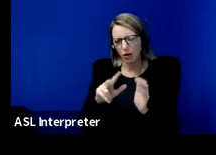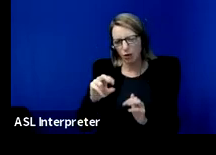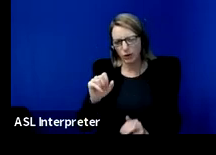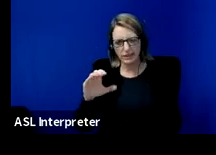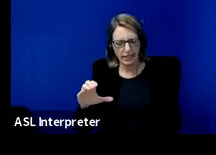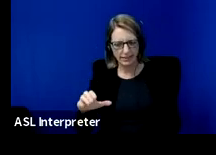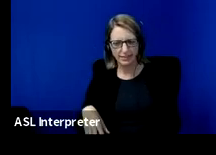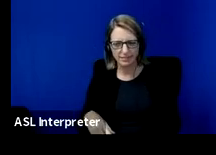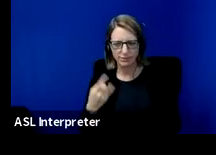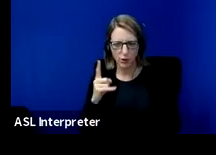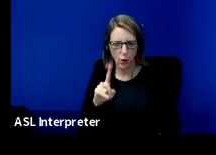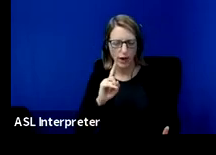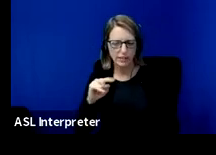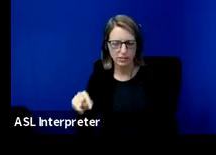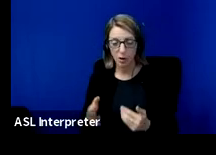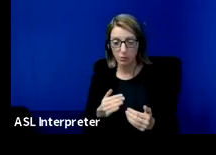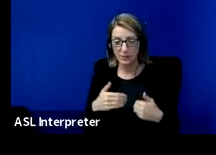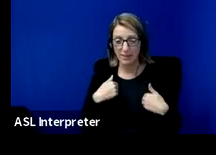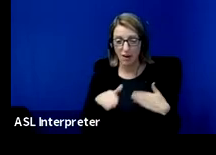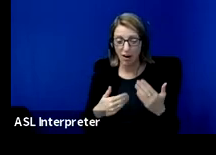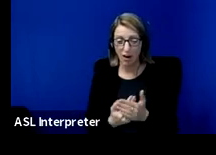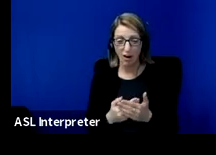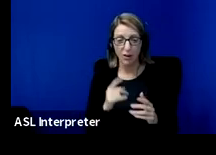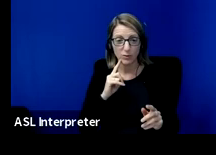ESD 113 - Andrew Hickman: Because we're almost have all of our results. We have over 86 people have replied.